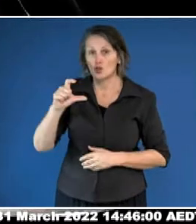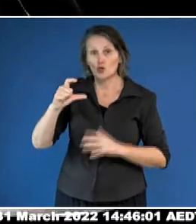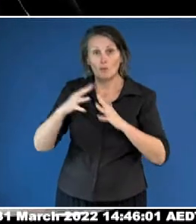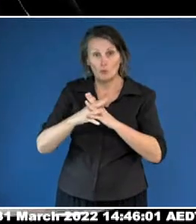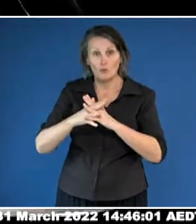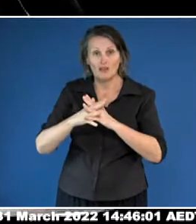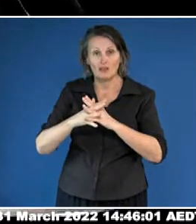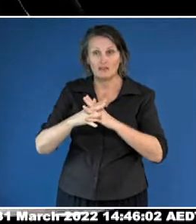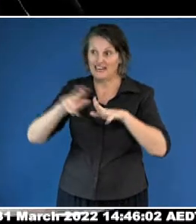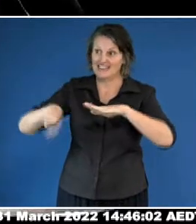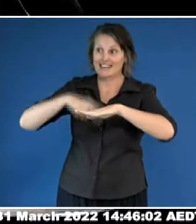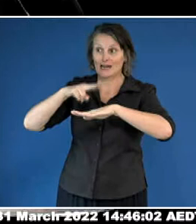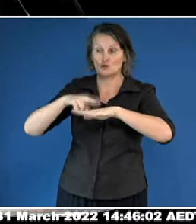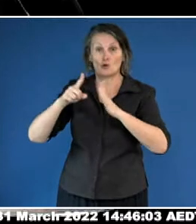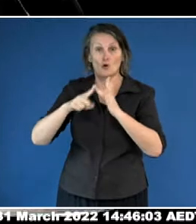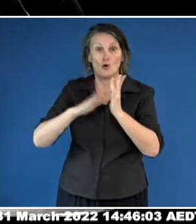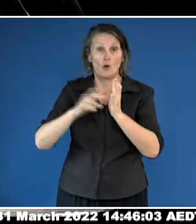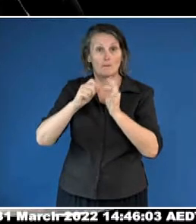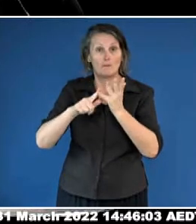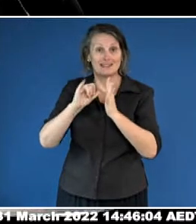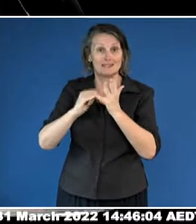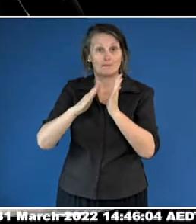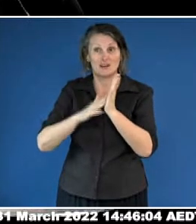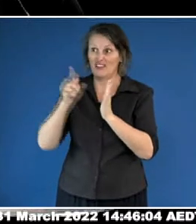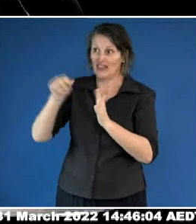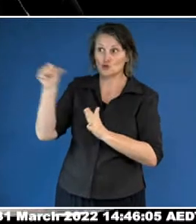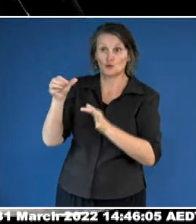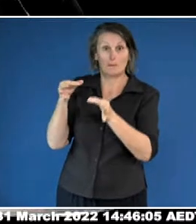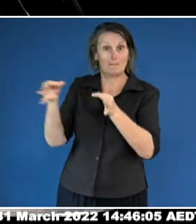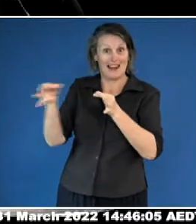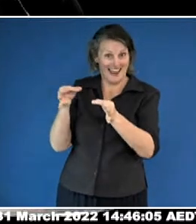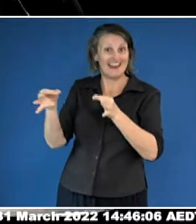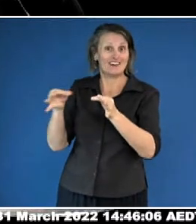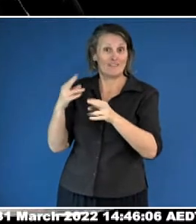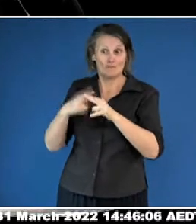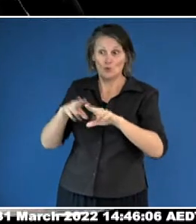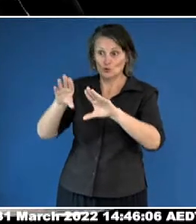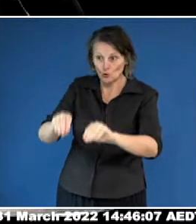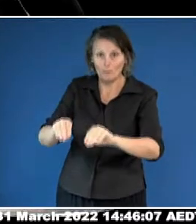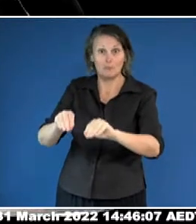Preventative Mechanism has - or the Australian Government, sorry, has only agreed